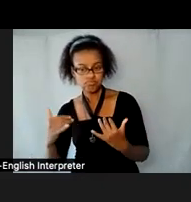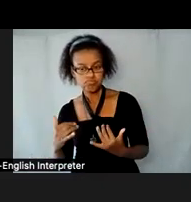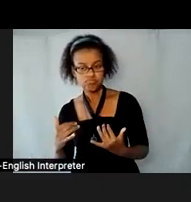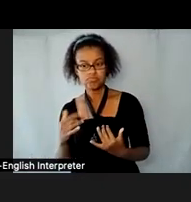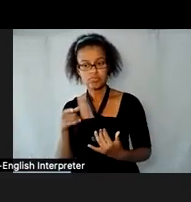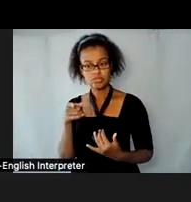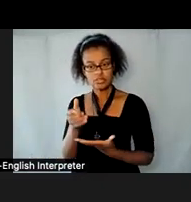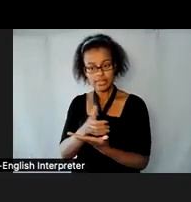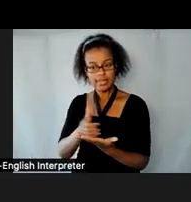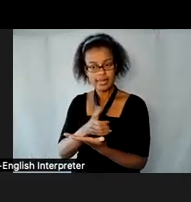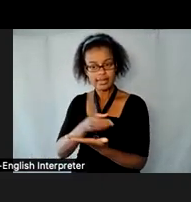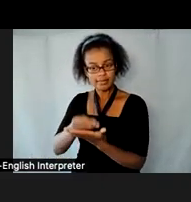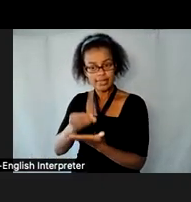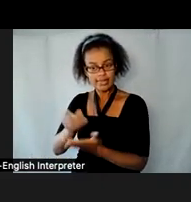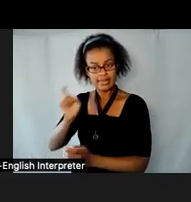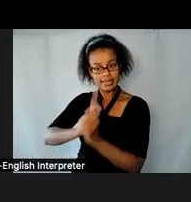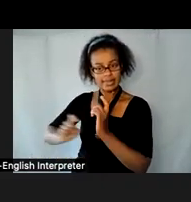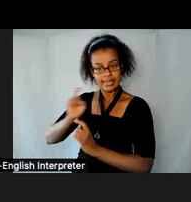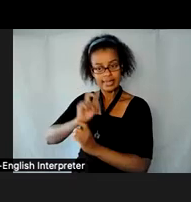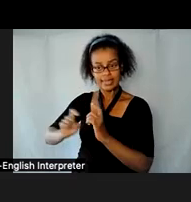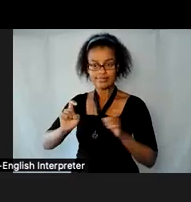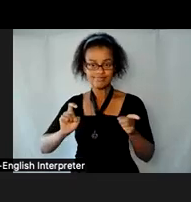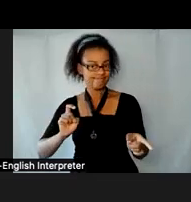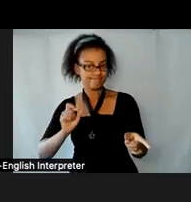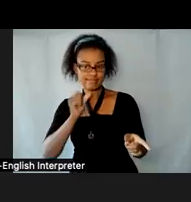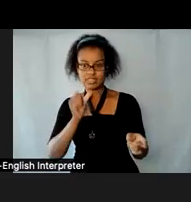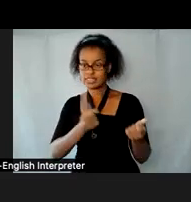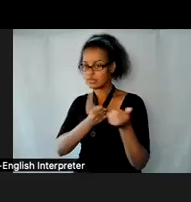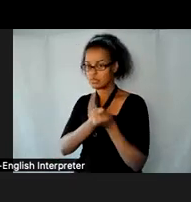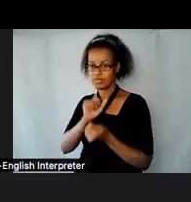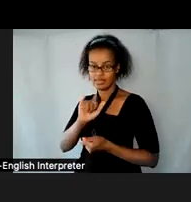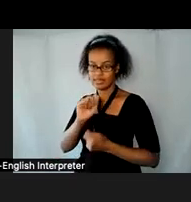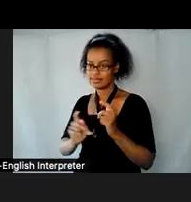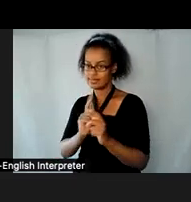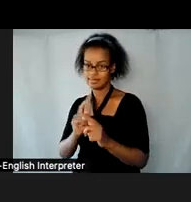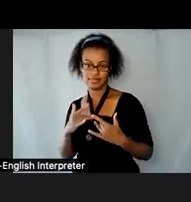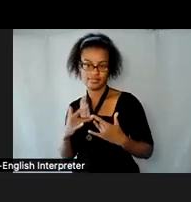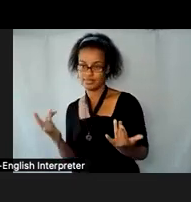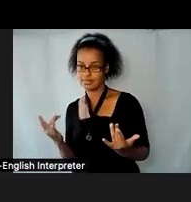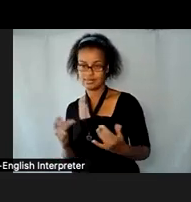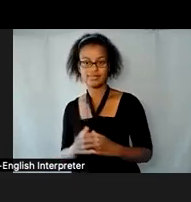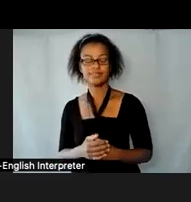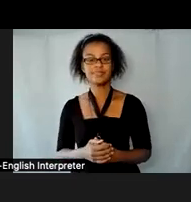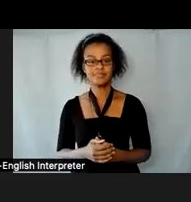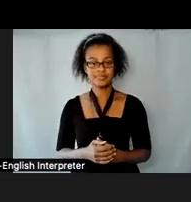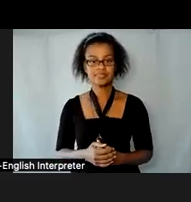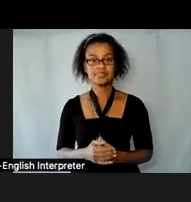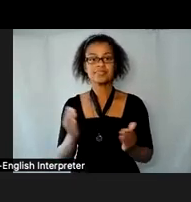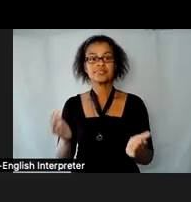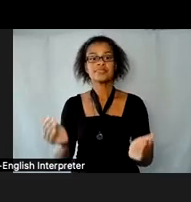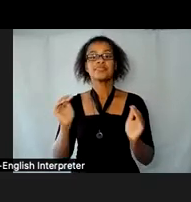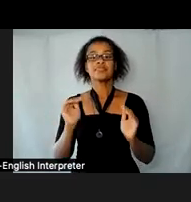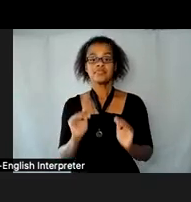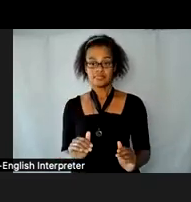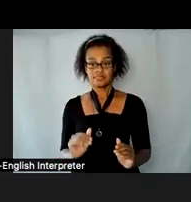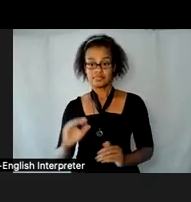And these are just some images to give you an idea of what kind of projects get funded